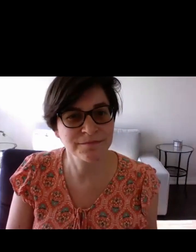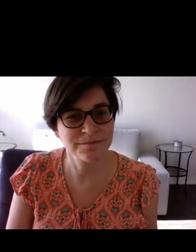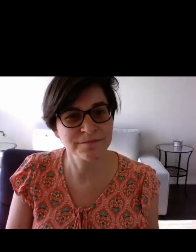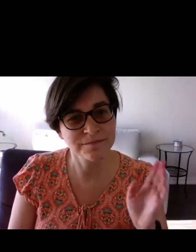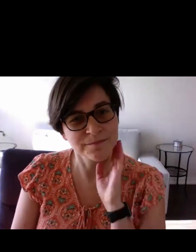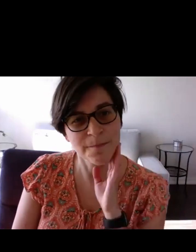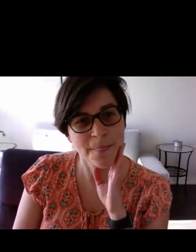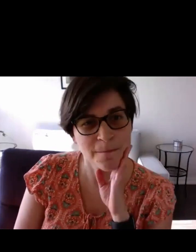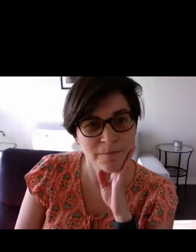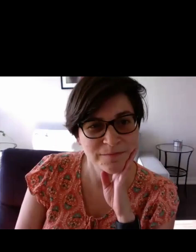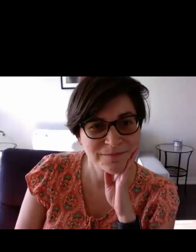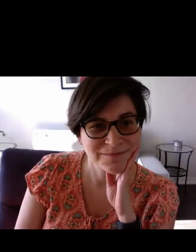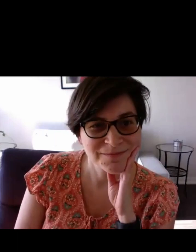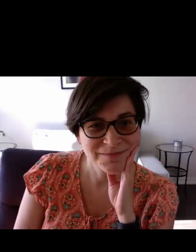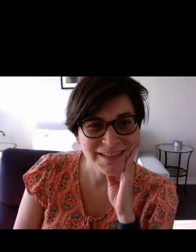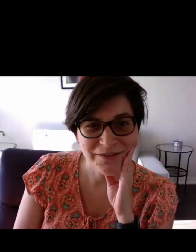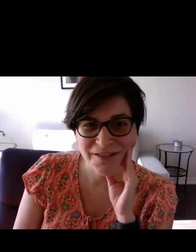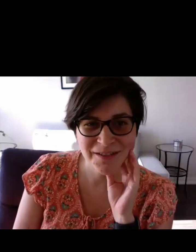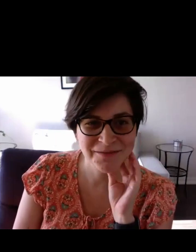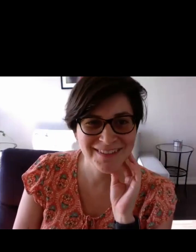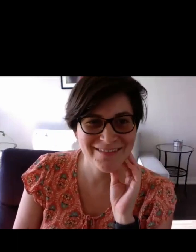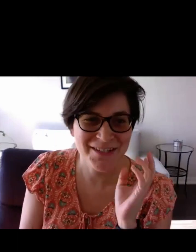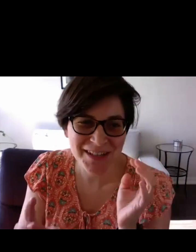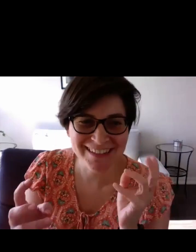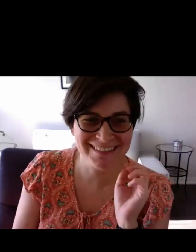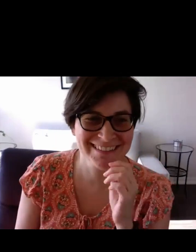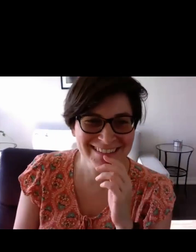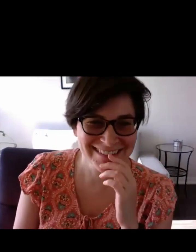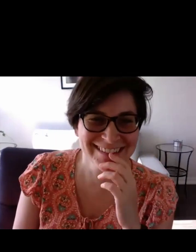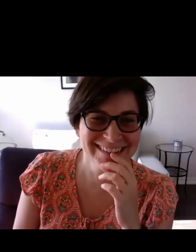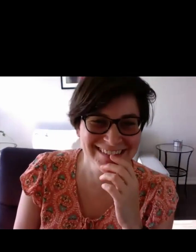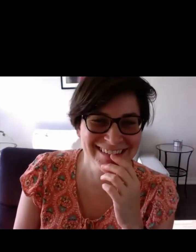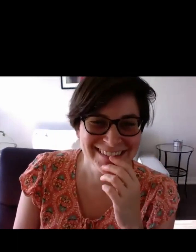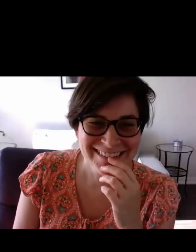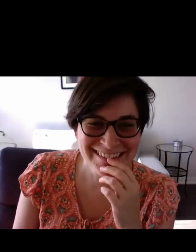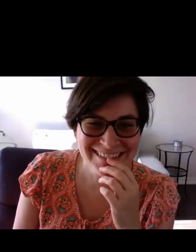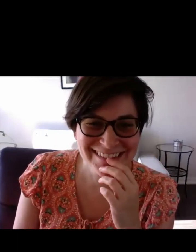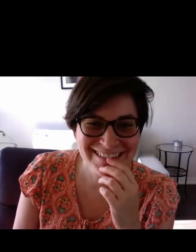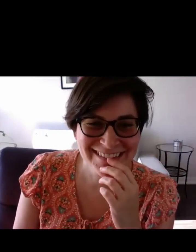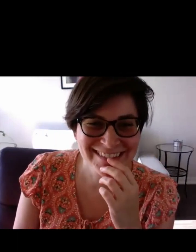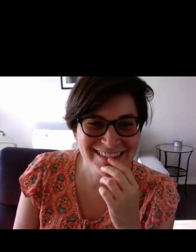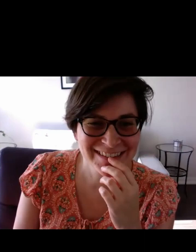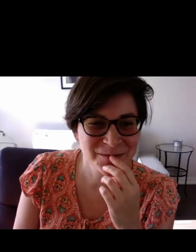Good afternoon everyone.